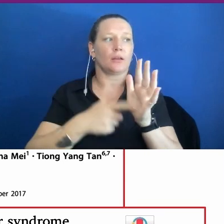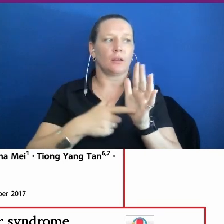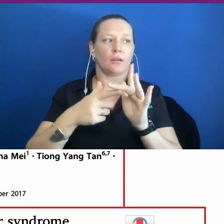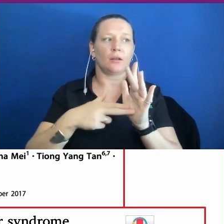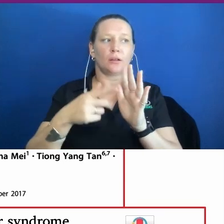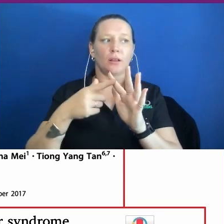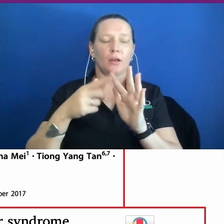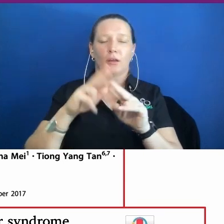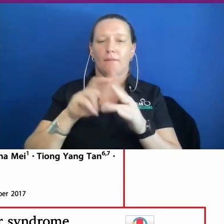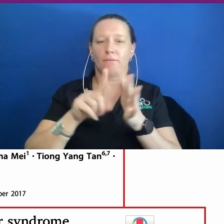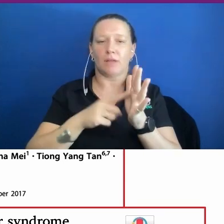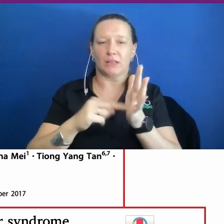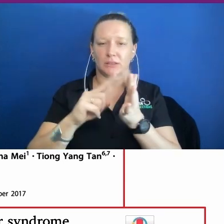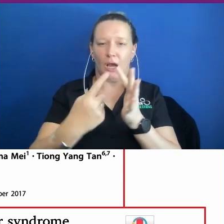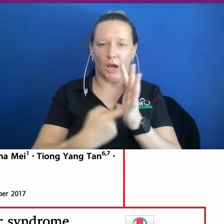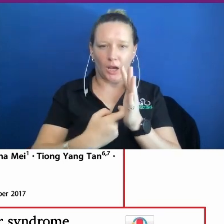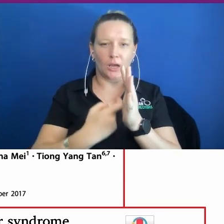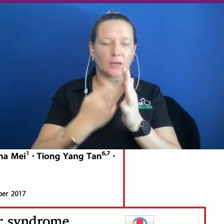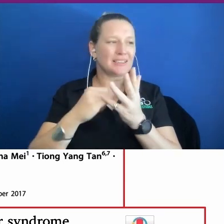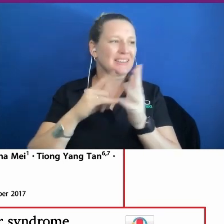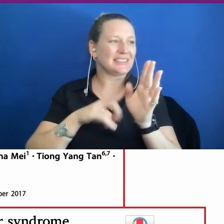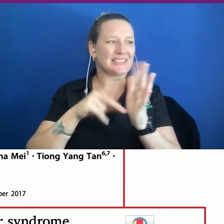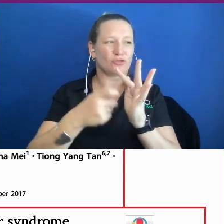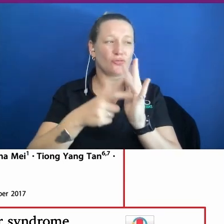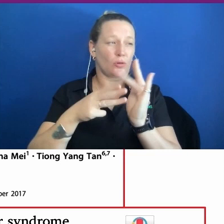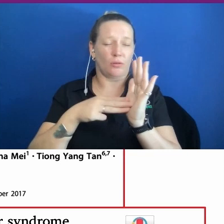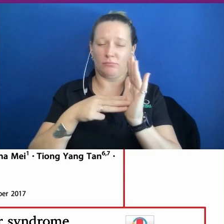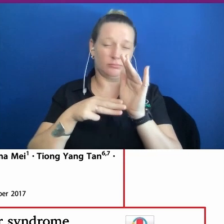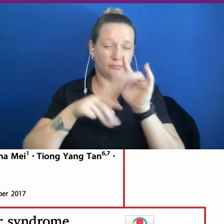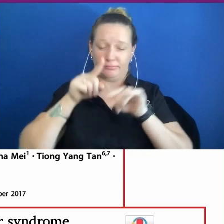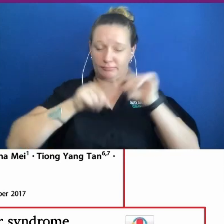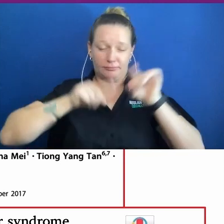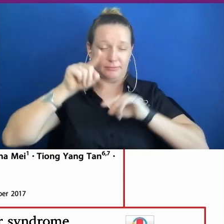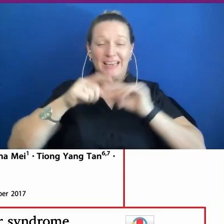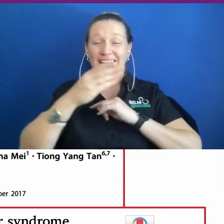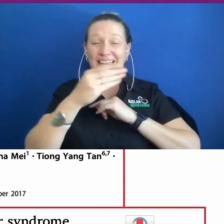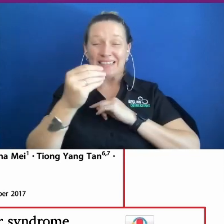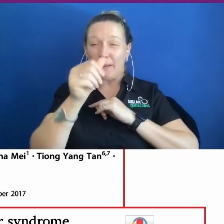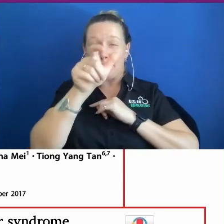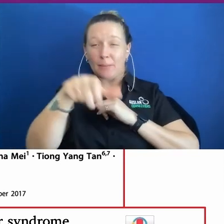were a very mixed group. So while some individuals developed very clear speech without